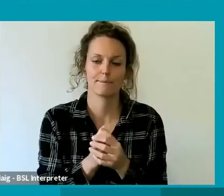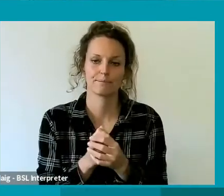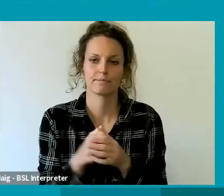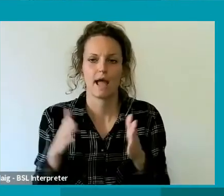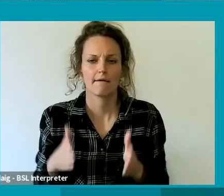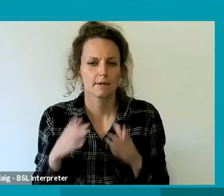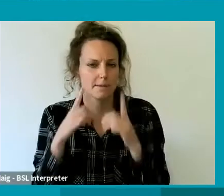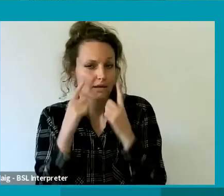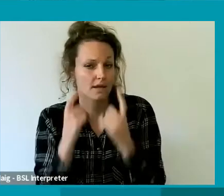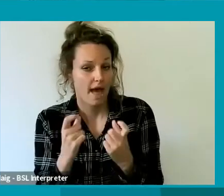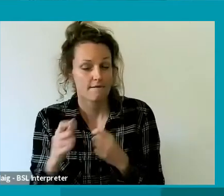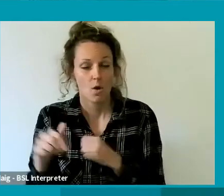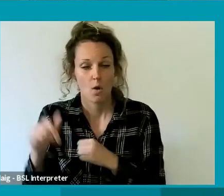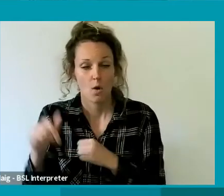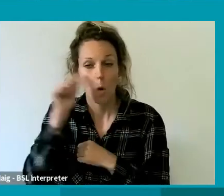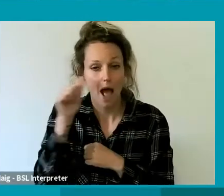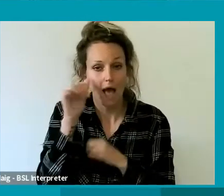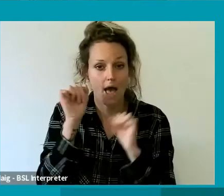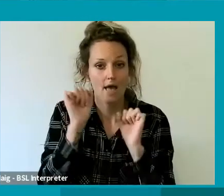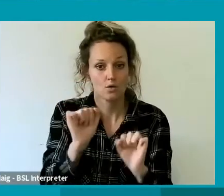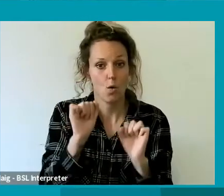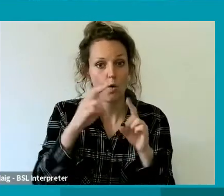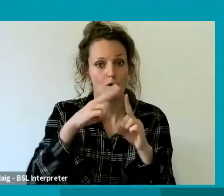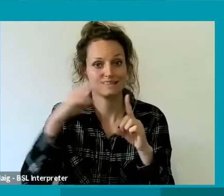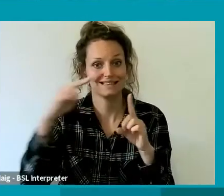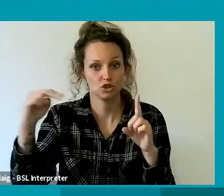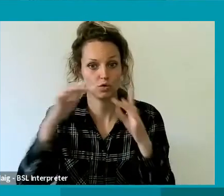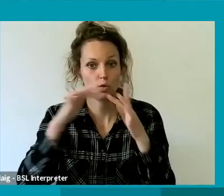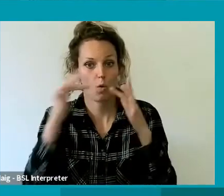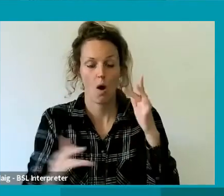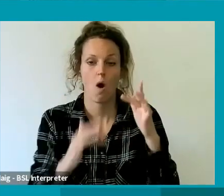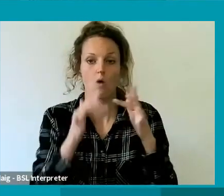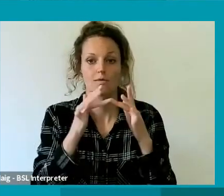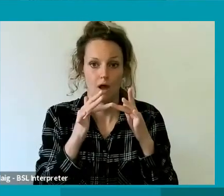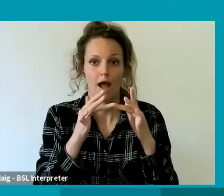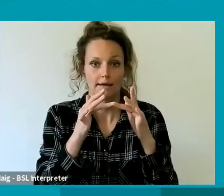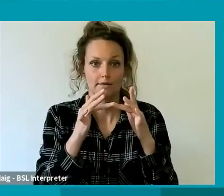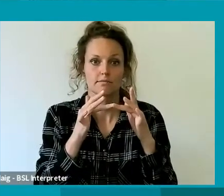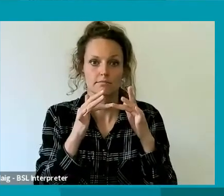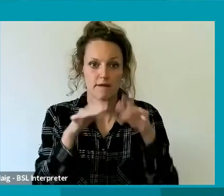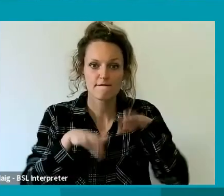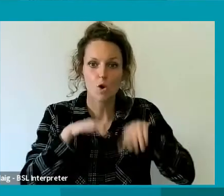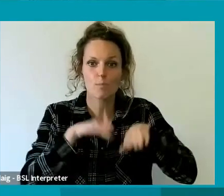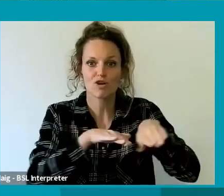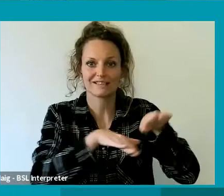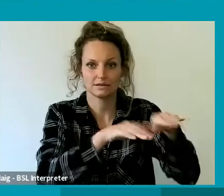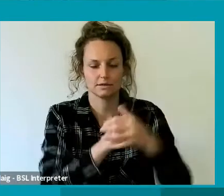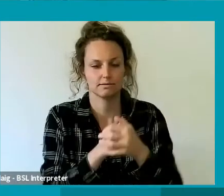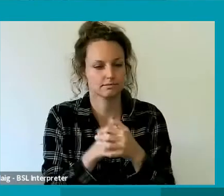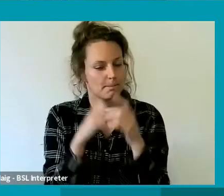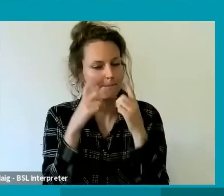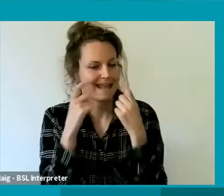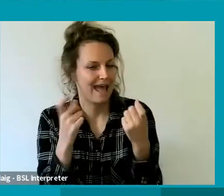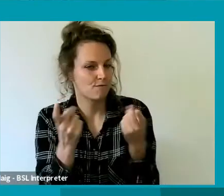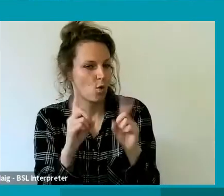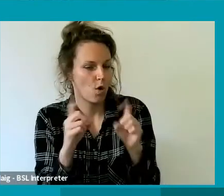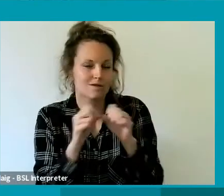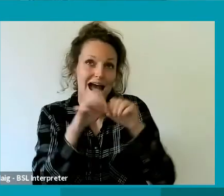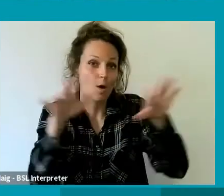Just be aware of what you're putting out there into the online space, right? So let's move on Toby